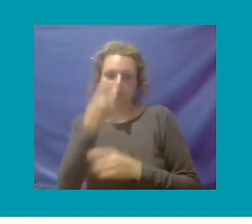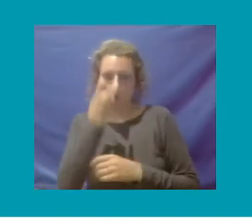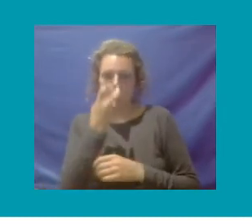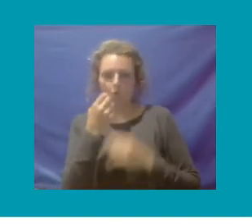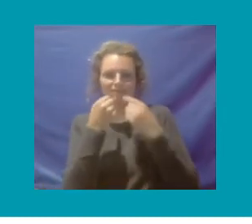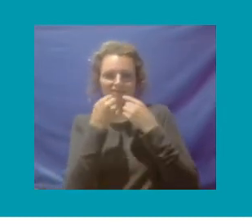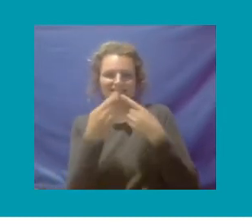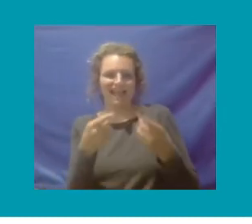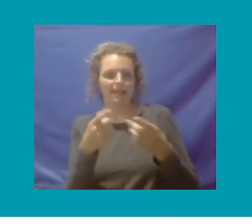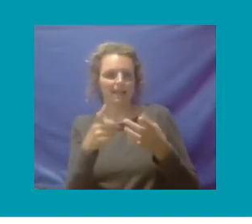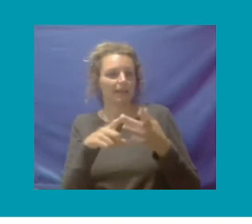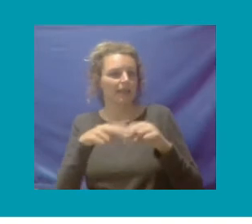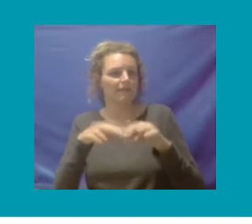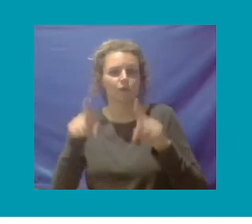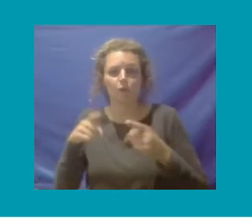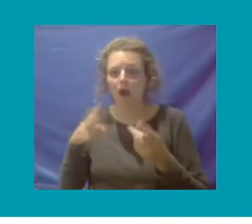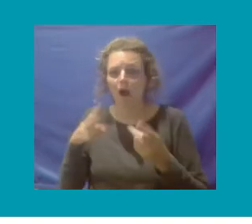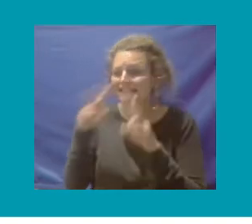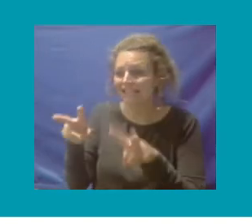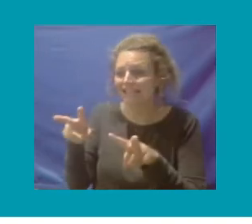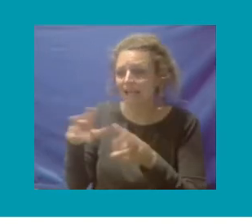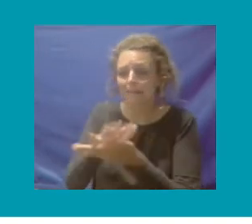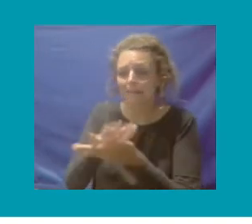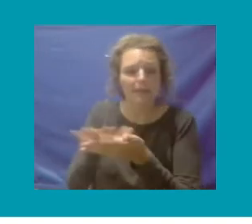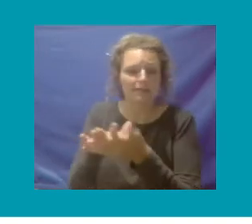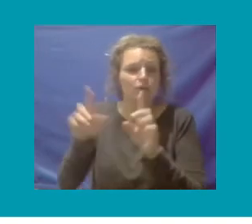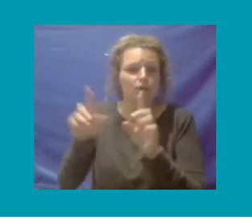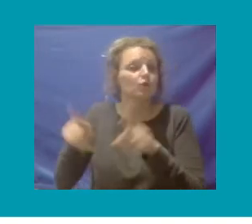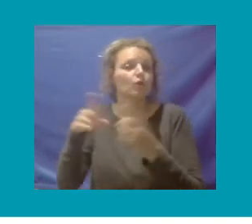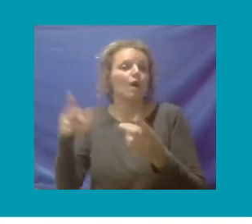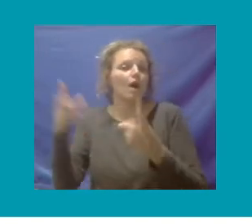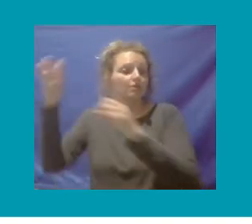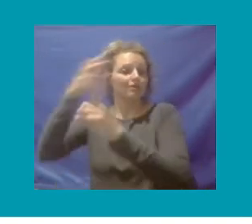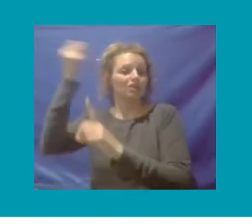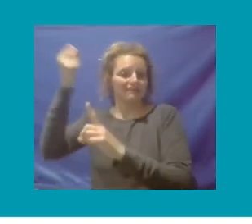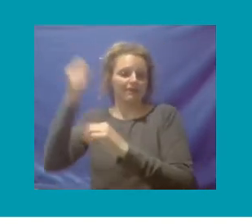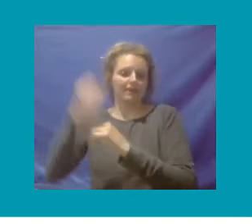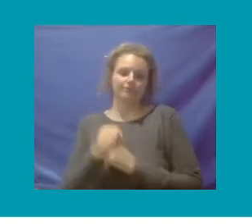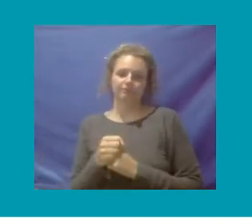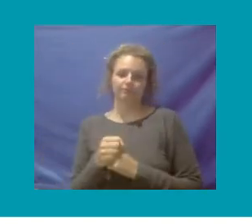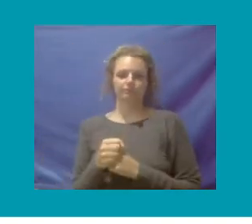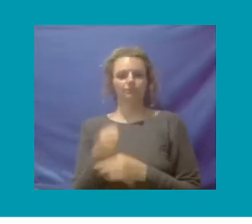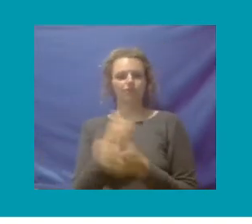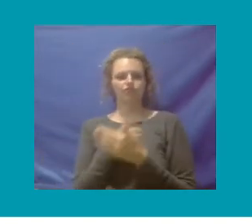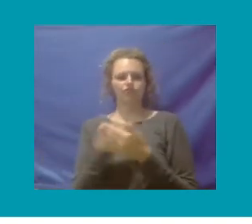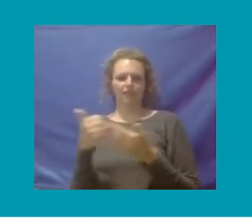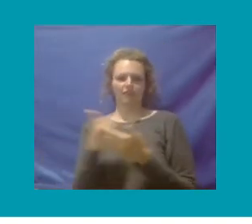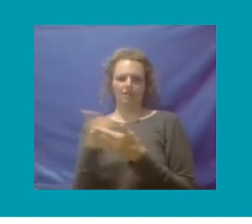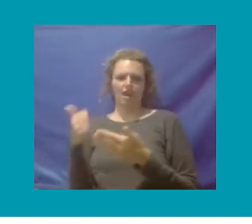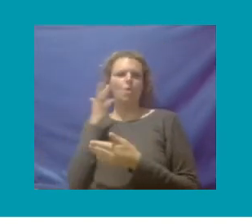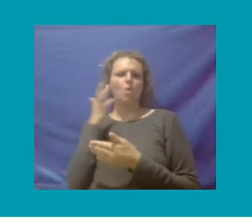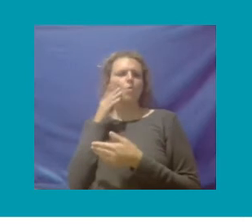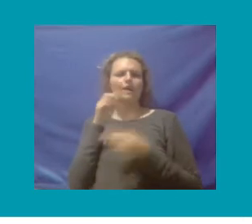And very often when you look at various industries, particularly higher up within them,